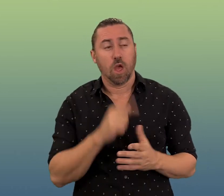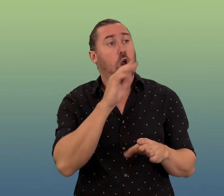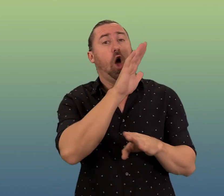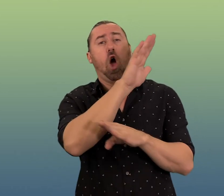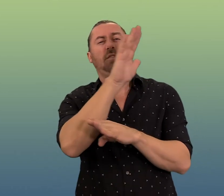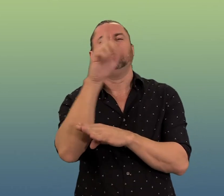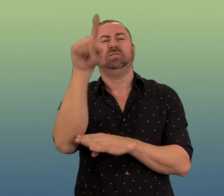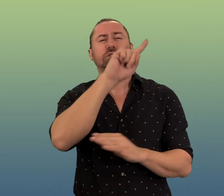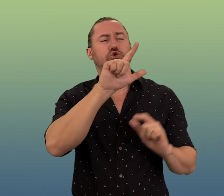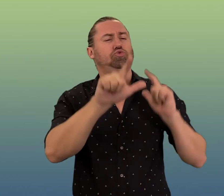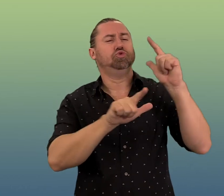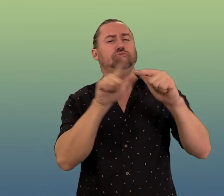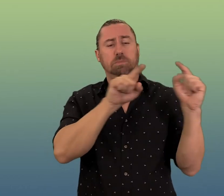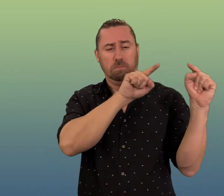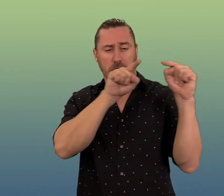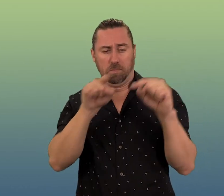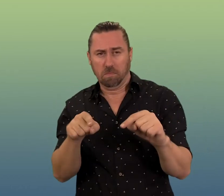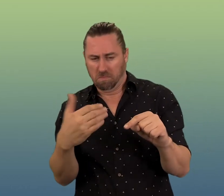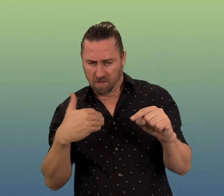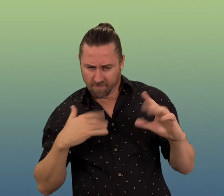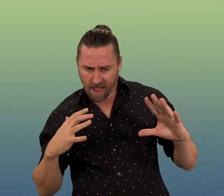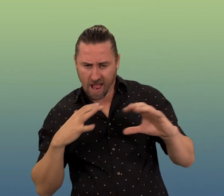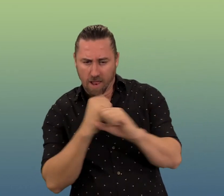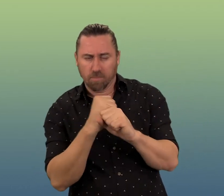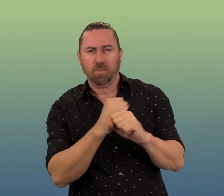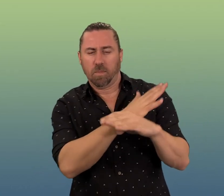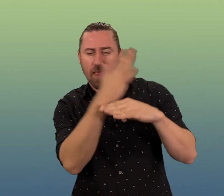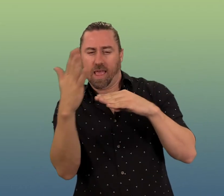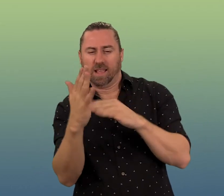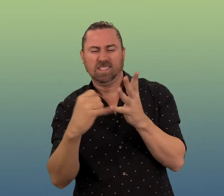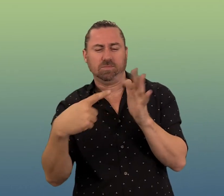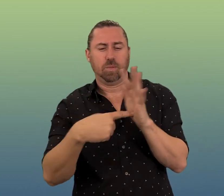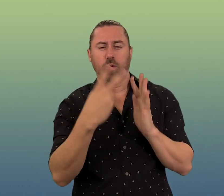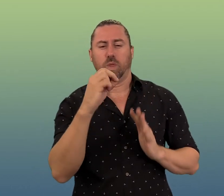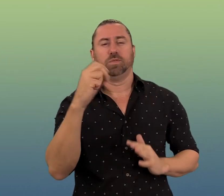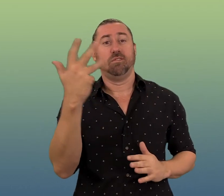International tourism snapshot year ending September 2019.